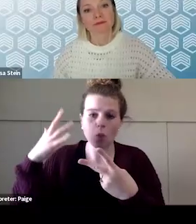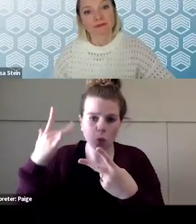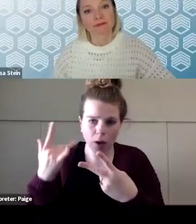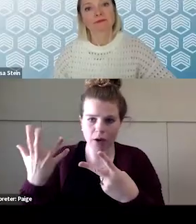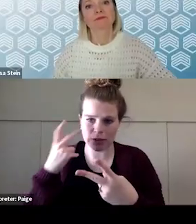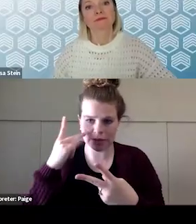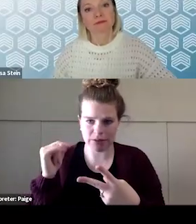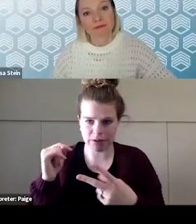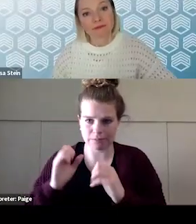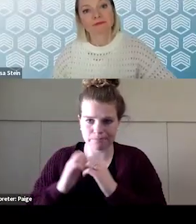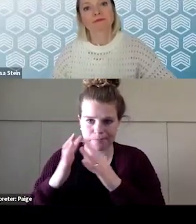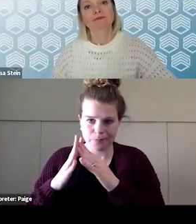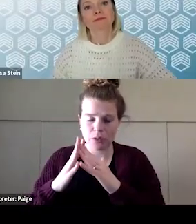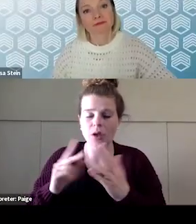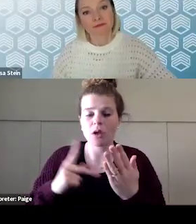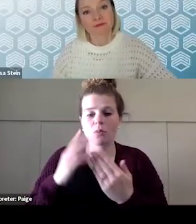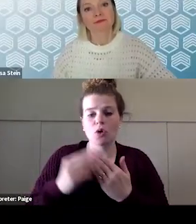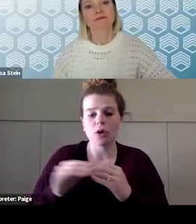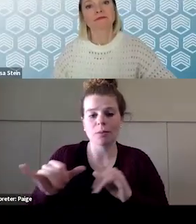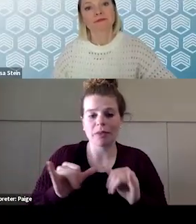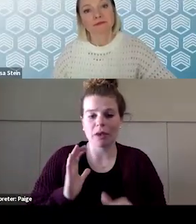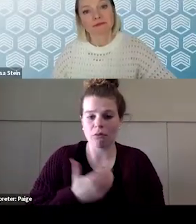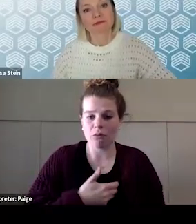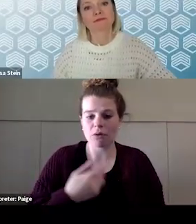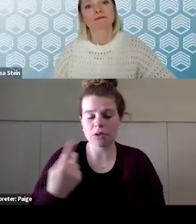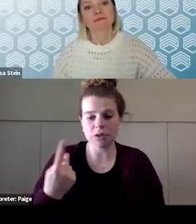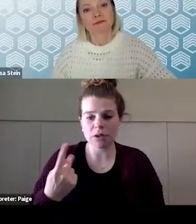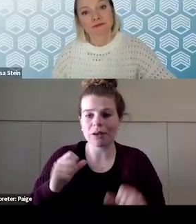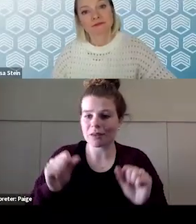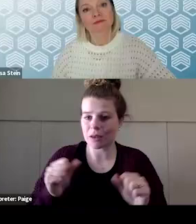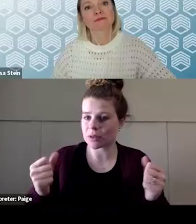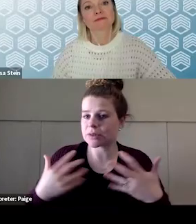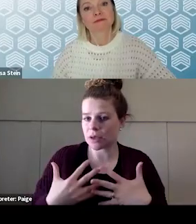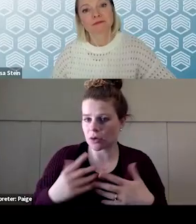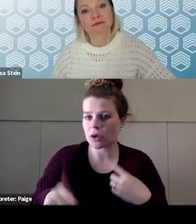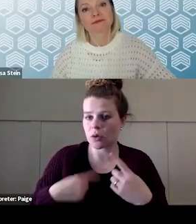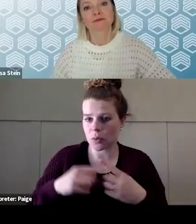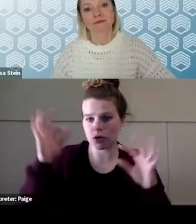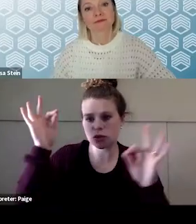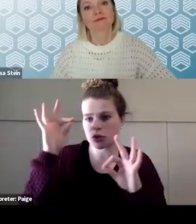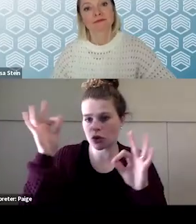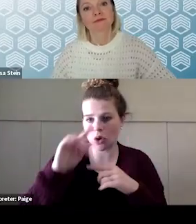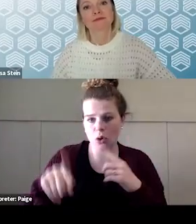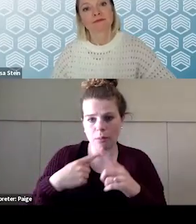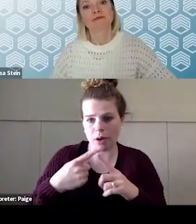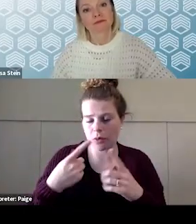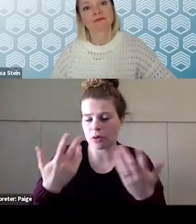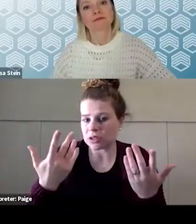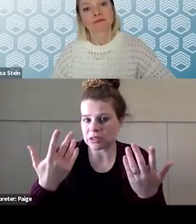I think programs like this can be scary when you don't know about them. So encouraging your city leadership